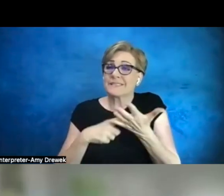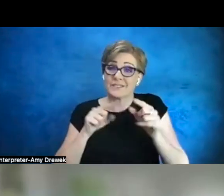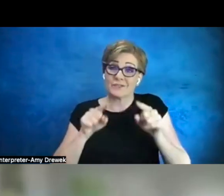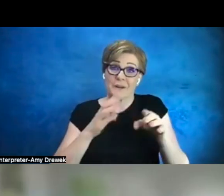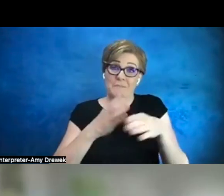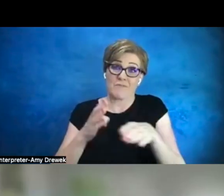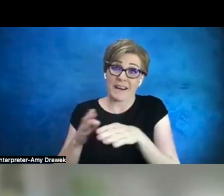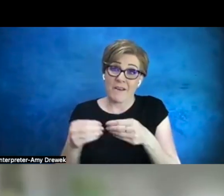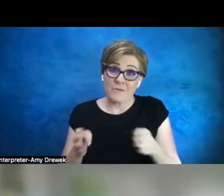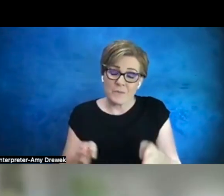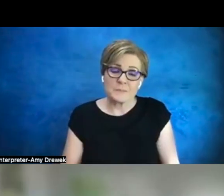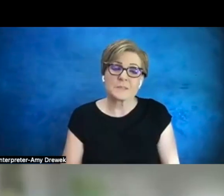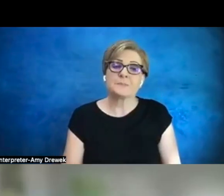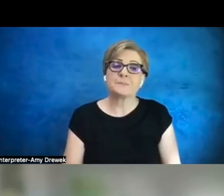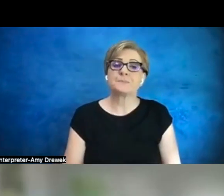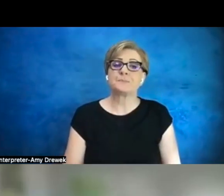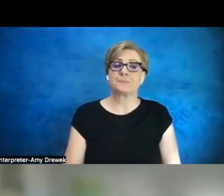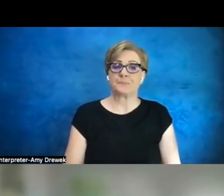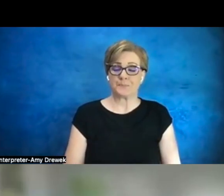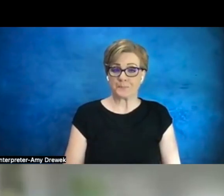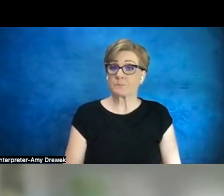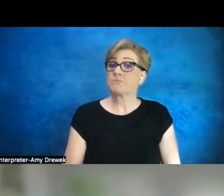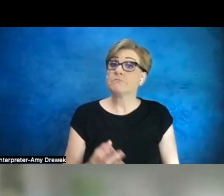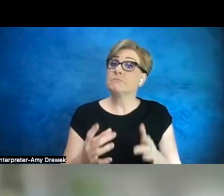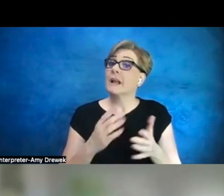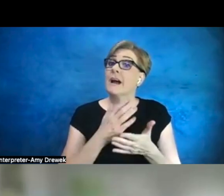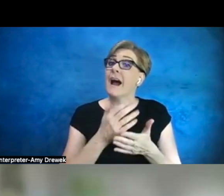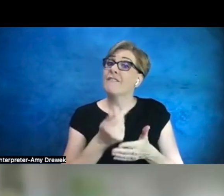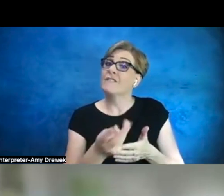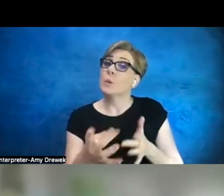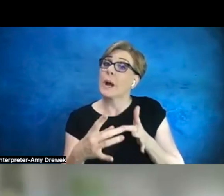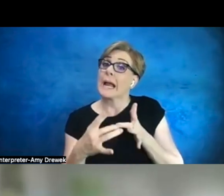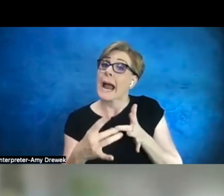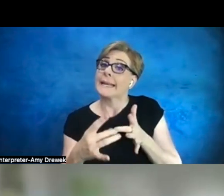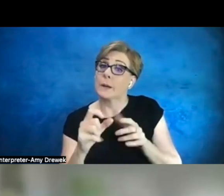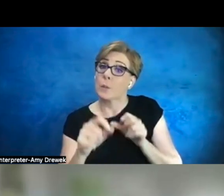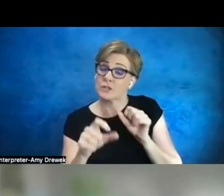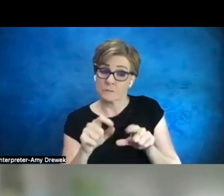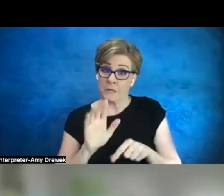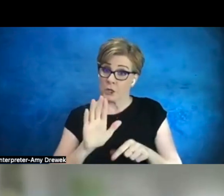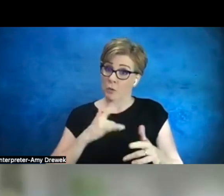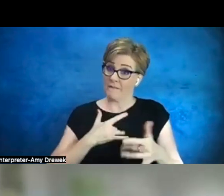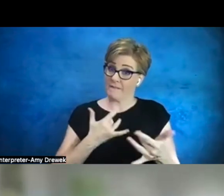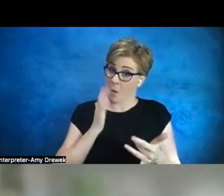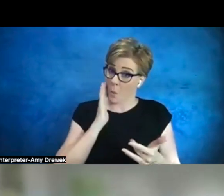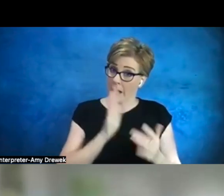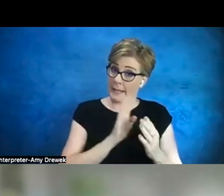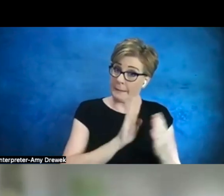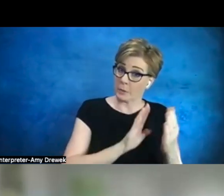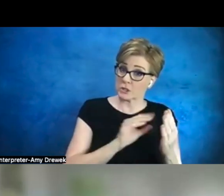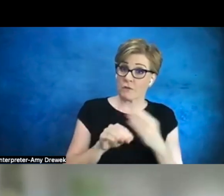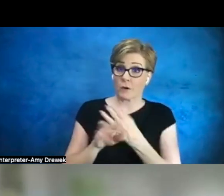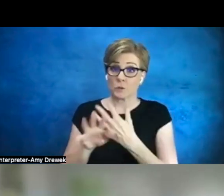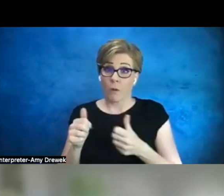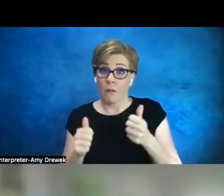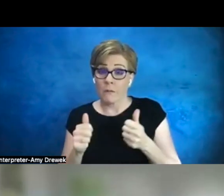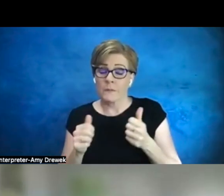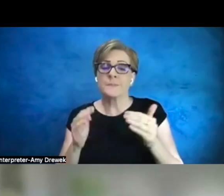But some guiding questions are: Is my event in person or virtual? How am I reaching out to the